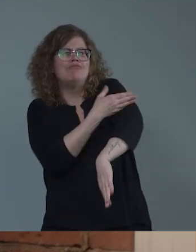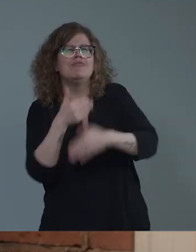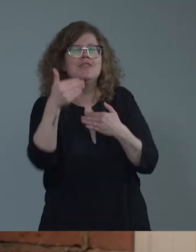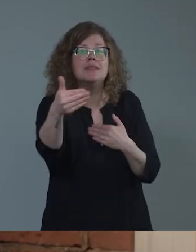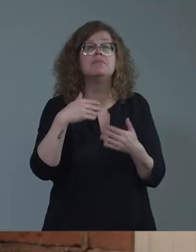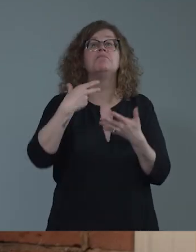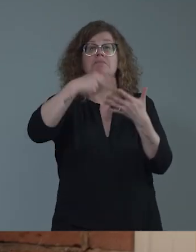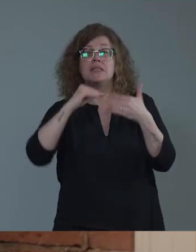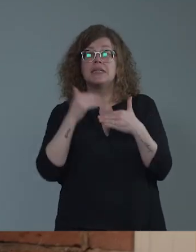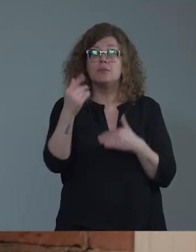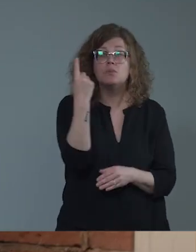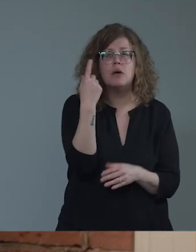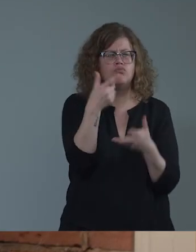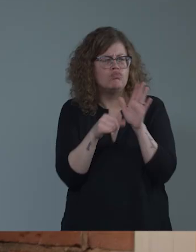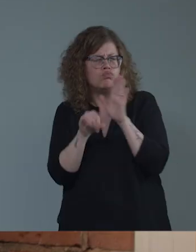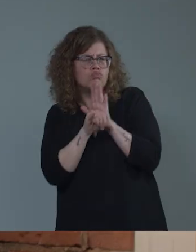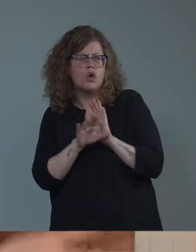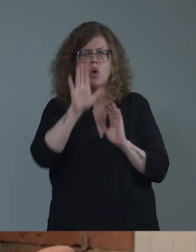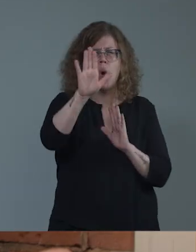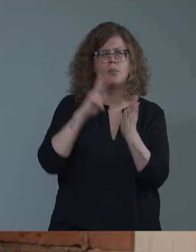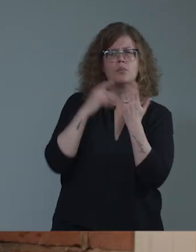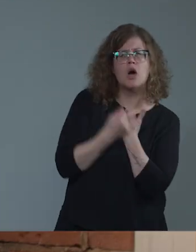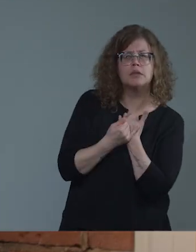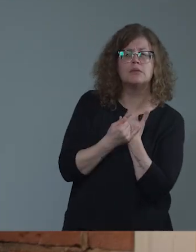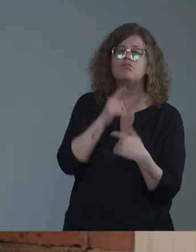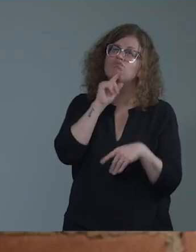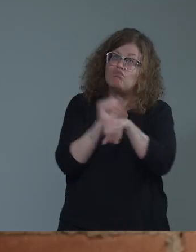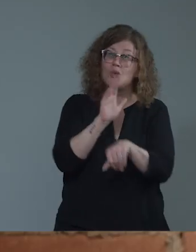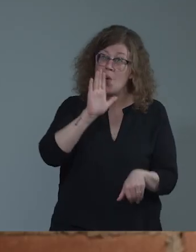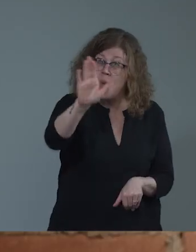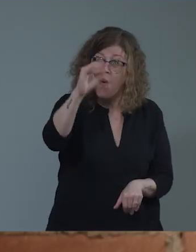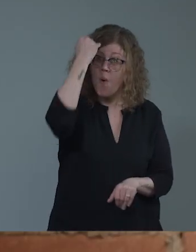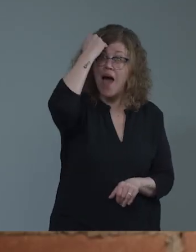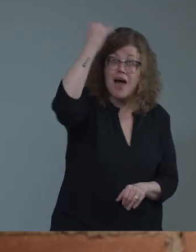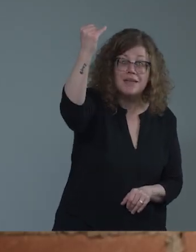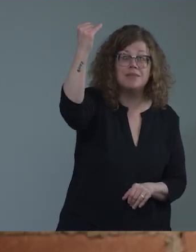So step one is just the identification of your project. It is literally your idea. This is where you're going to determine